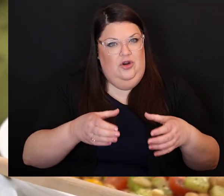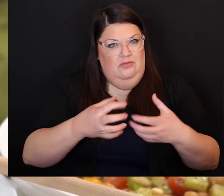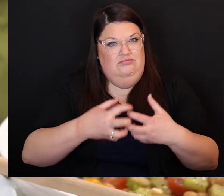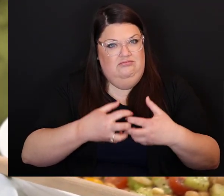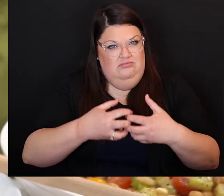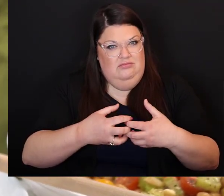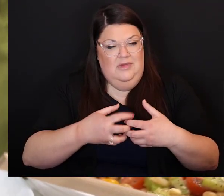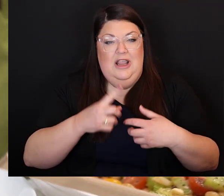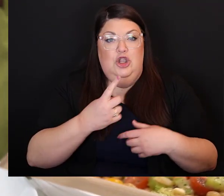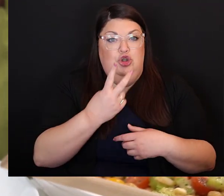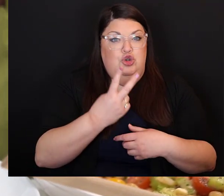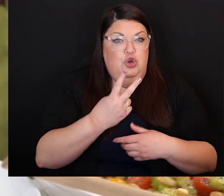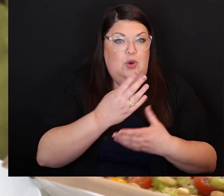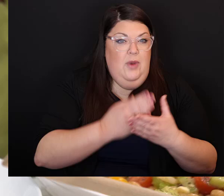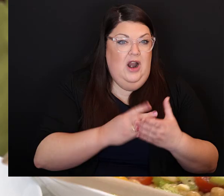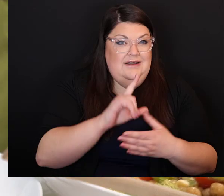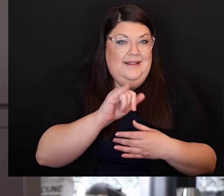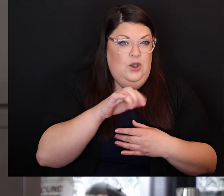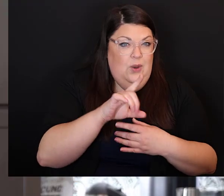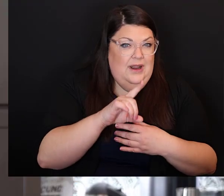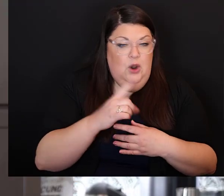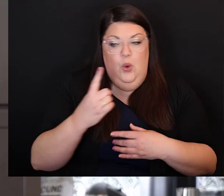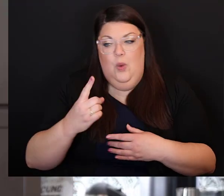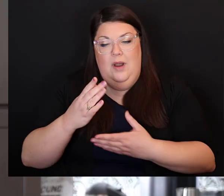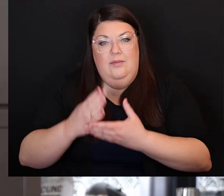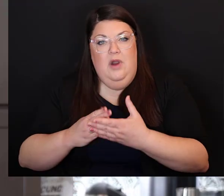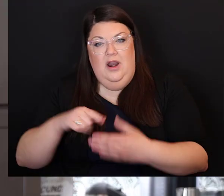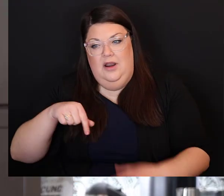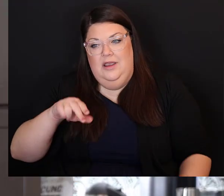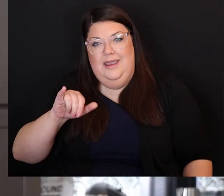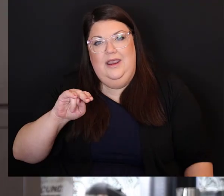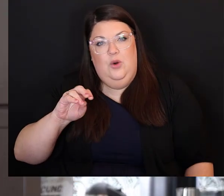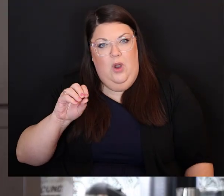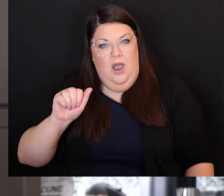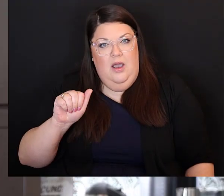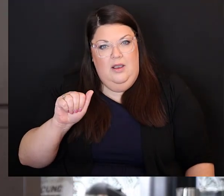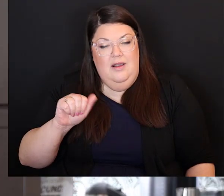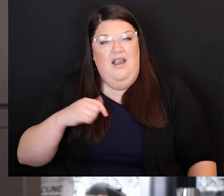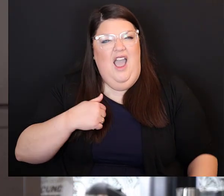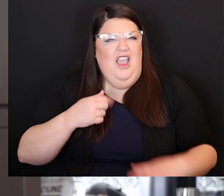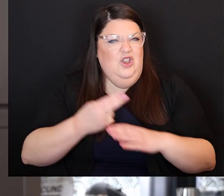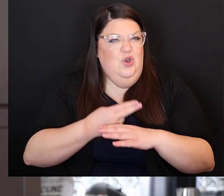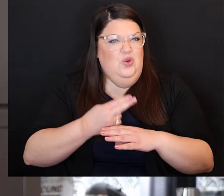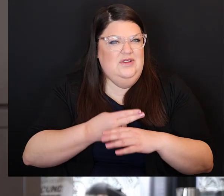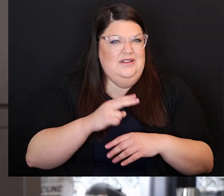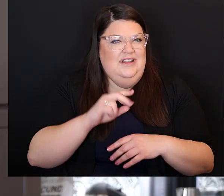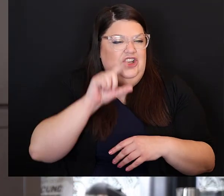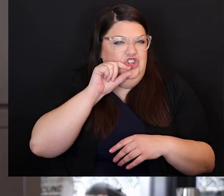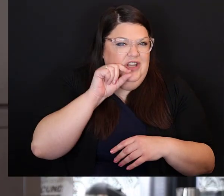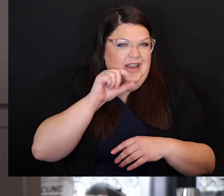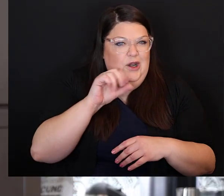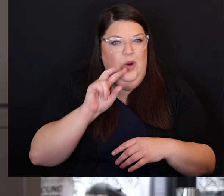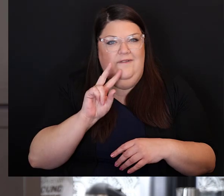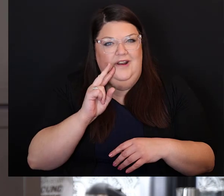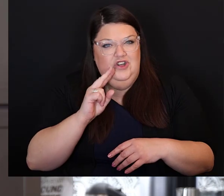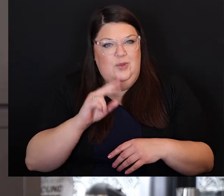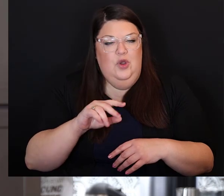two parts liquid to one part quinoa, and I do a chicken broth or a vegetable broth that add a little more flavor to the quinoa,